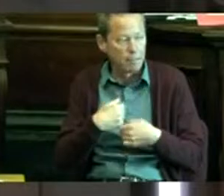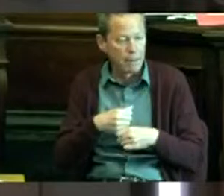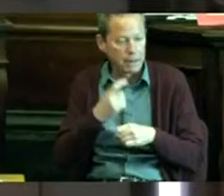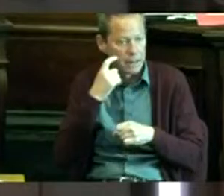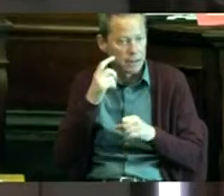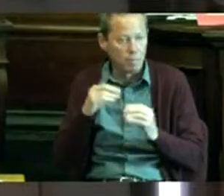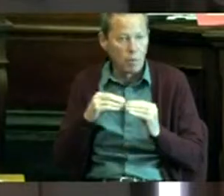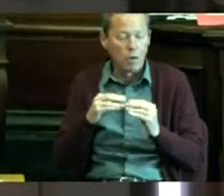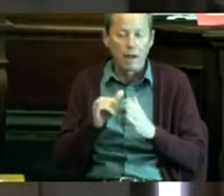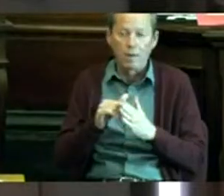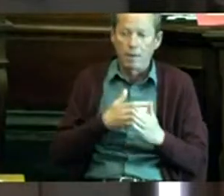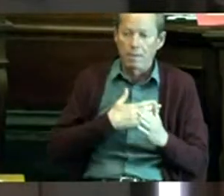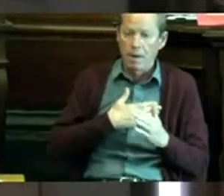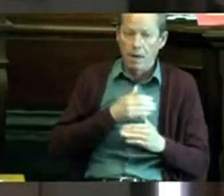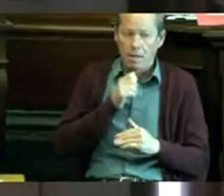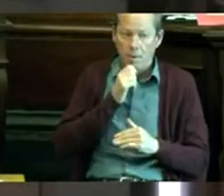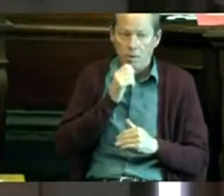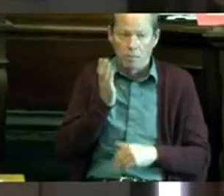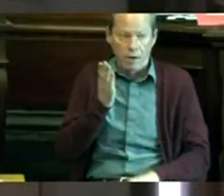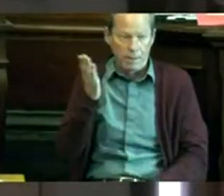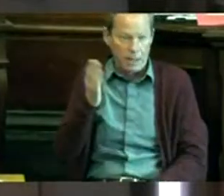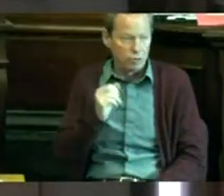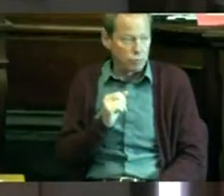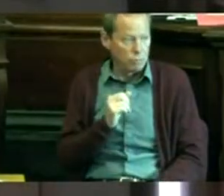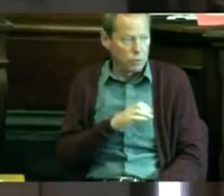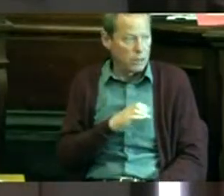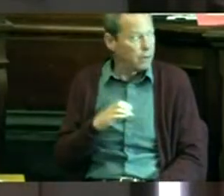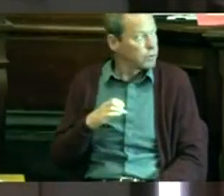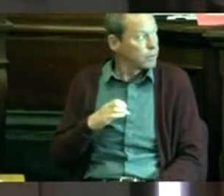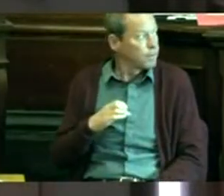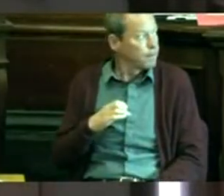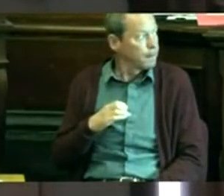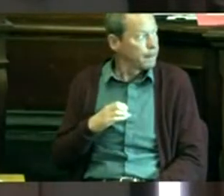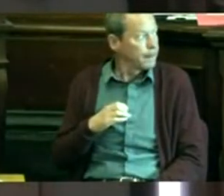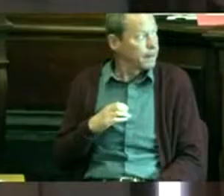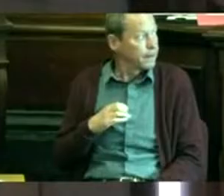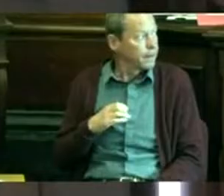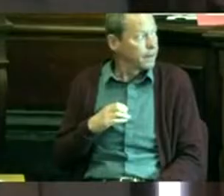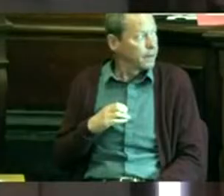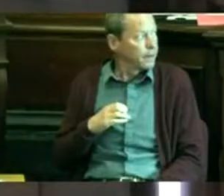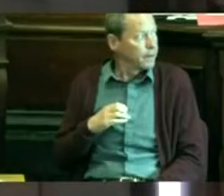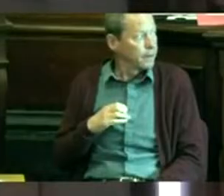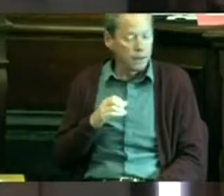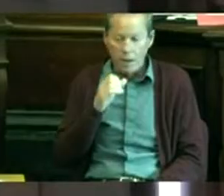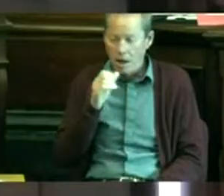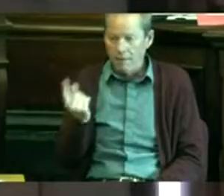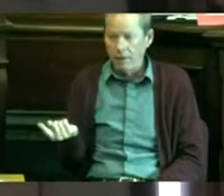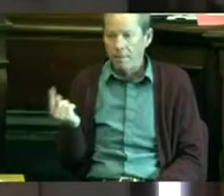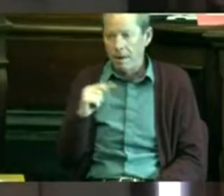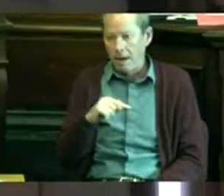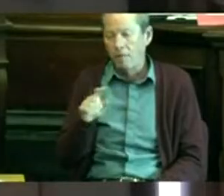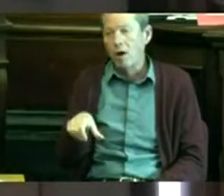to hold this and we'll just amend it before the council meeting to add those monies makes more sense. So that would